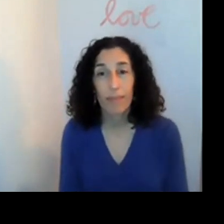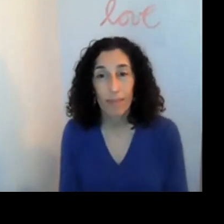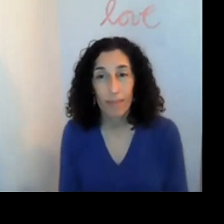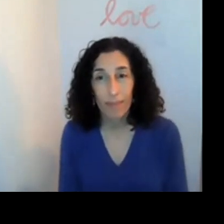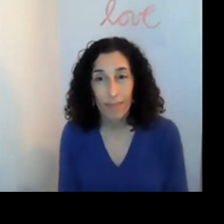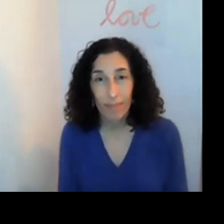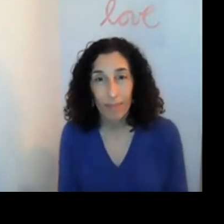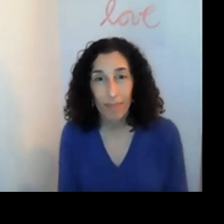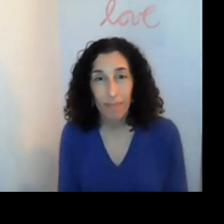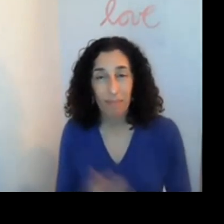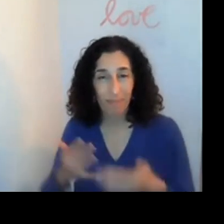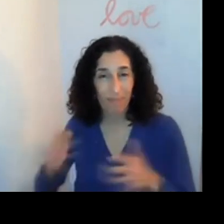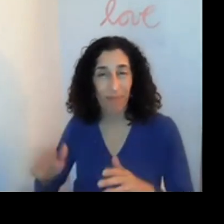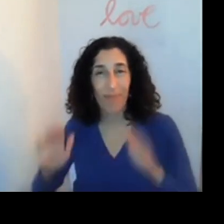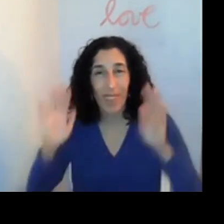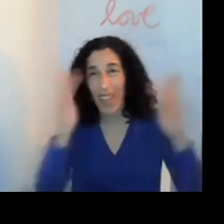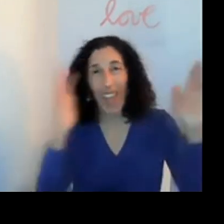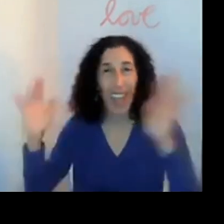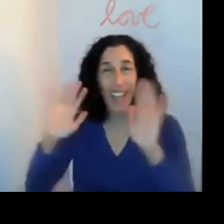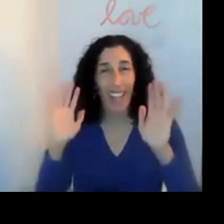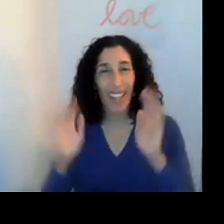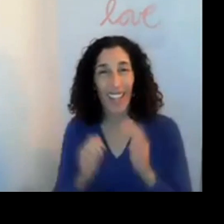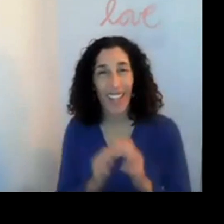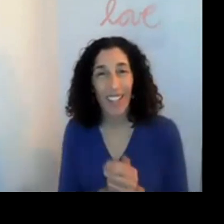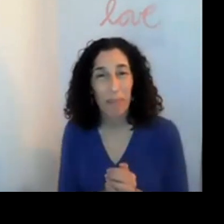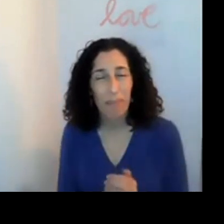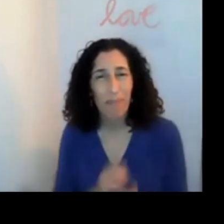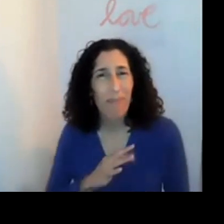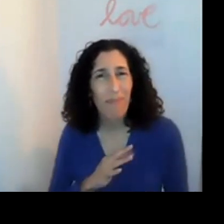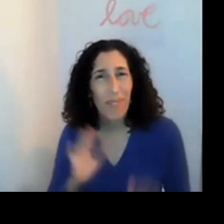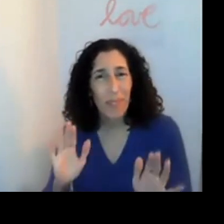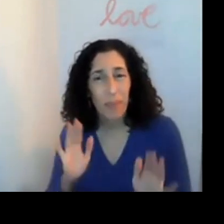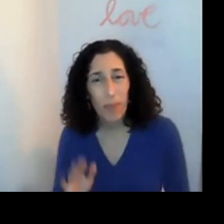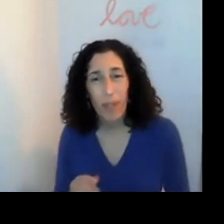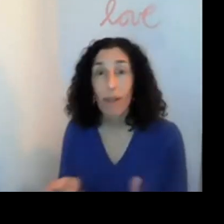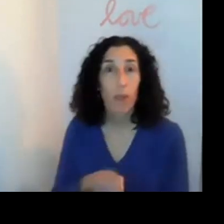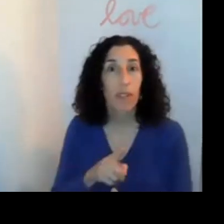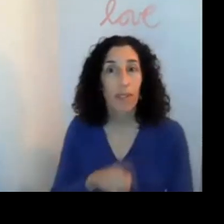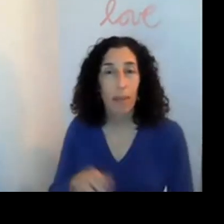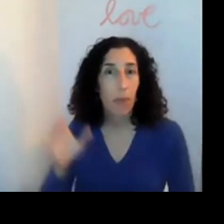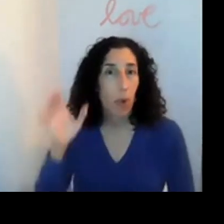a dance-y bass comes in. This speeds up slightly and then slows. Towards the end, a different bit of bass drops in lightly and then the composition ends s almost as it began]